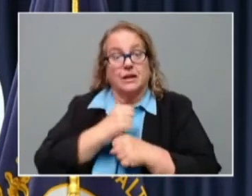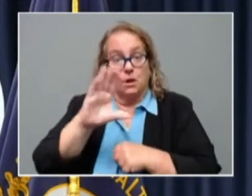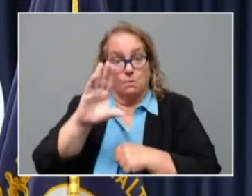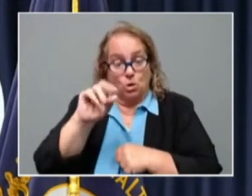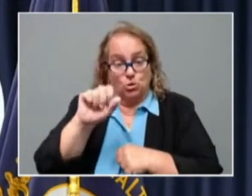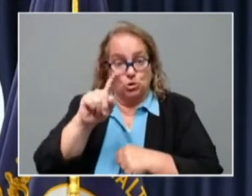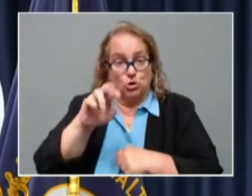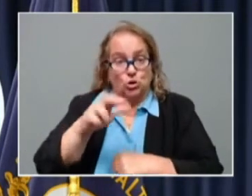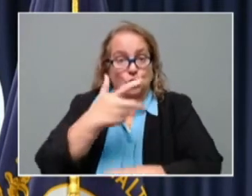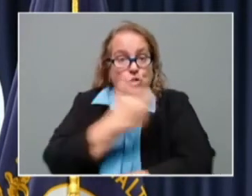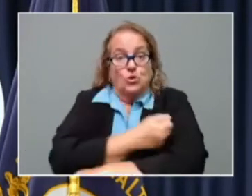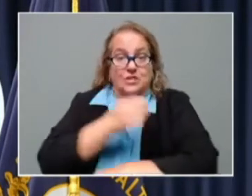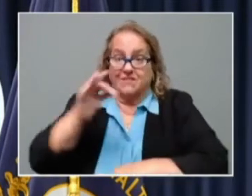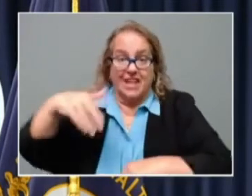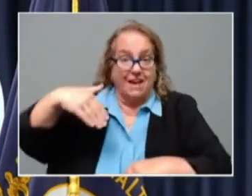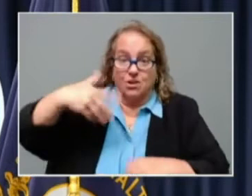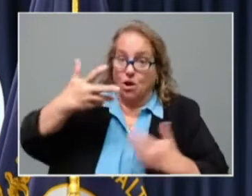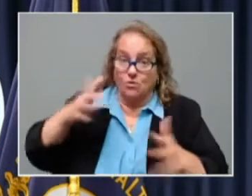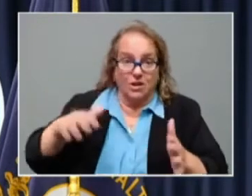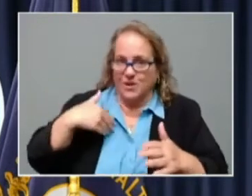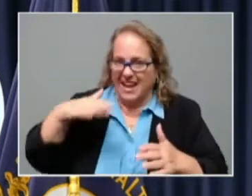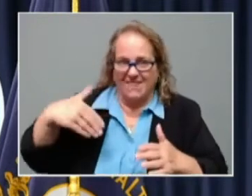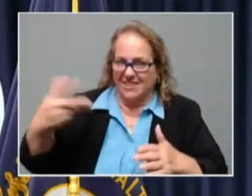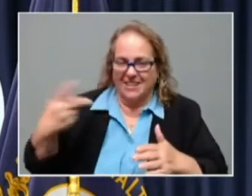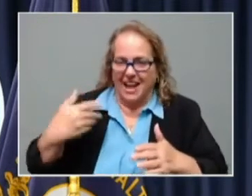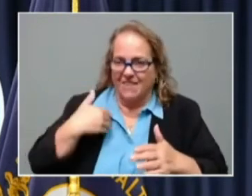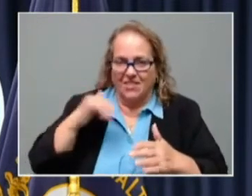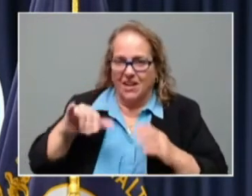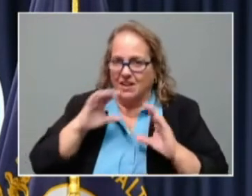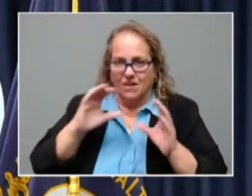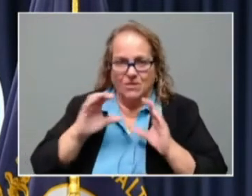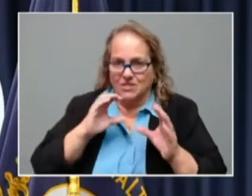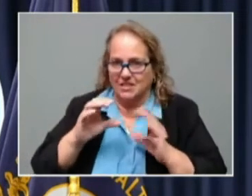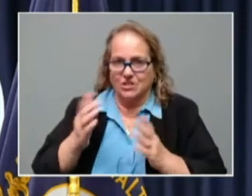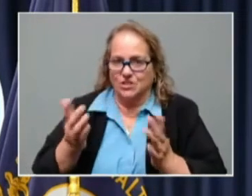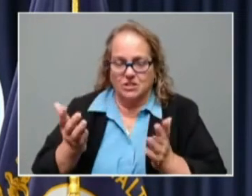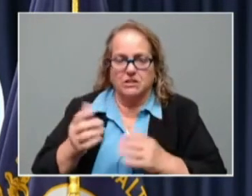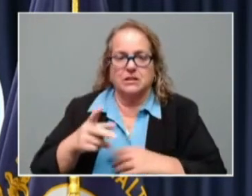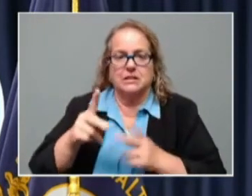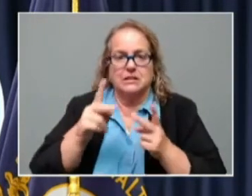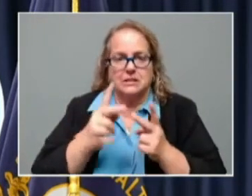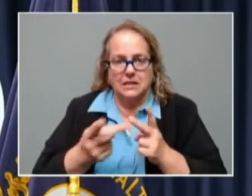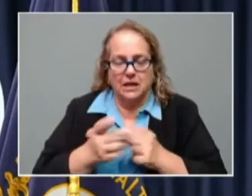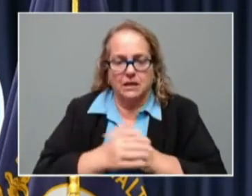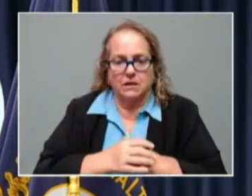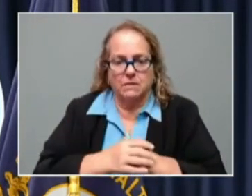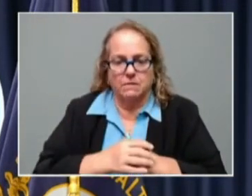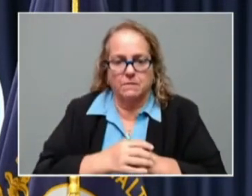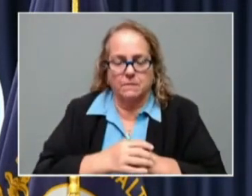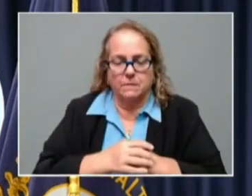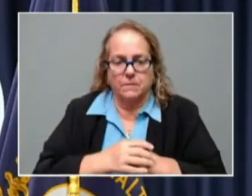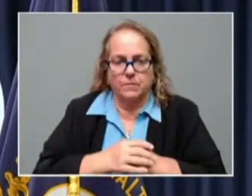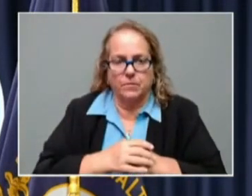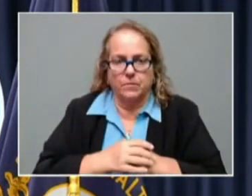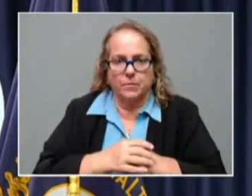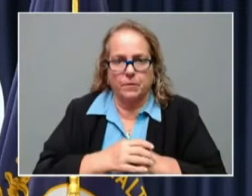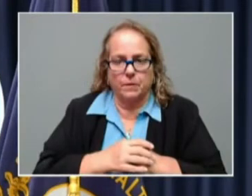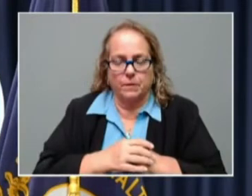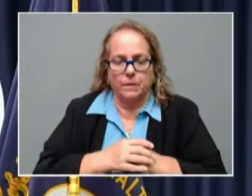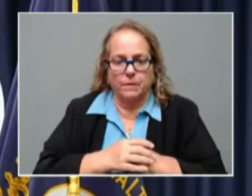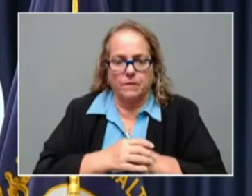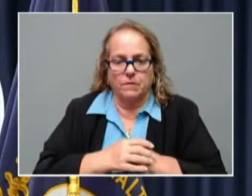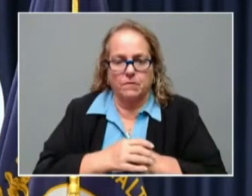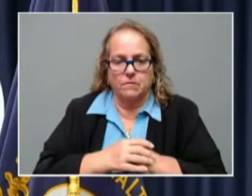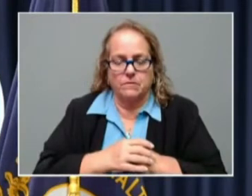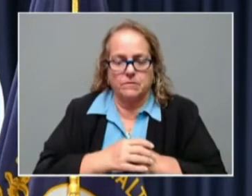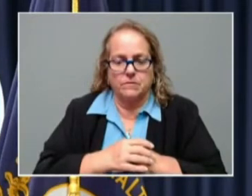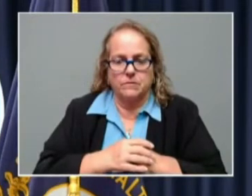conversation yet in the second far as 49 Great third our providers expected